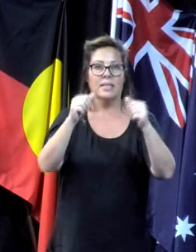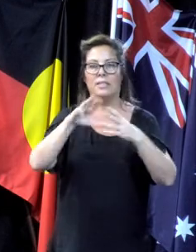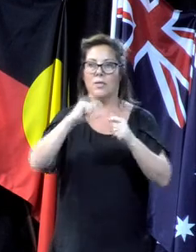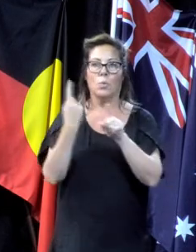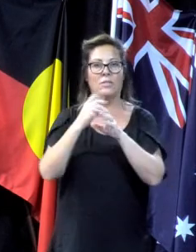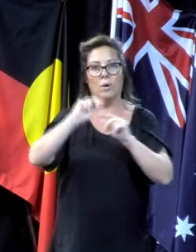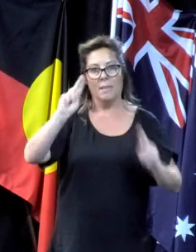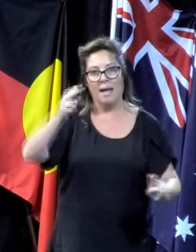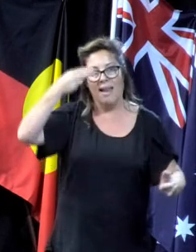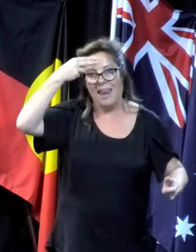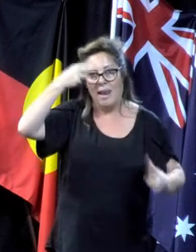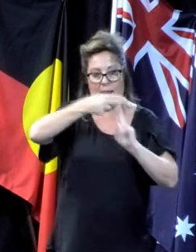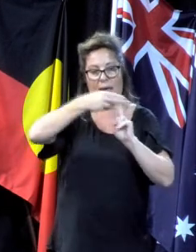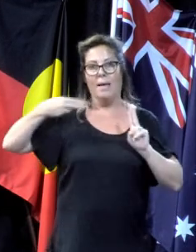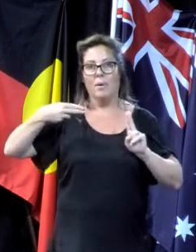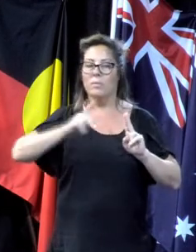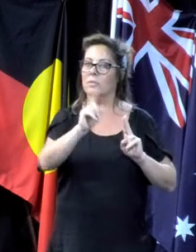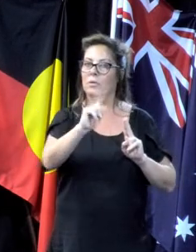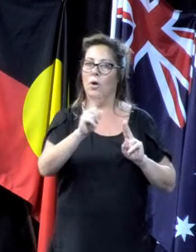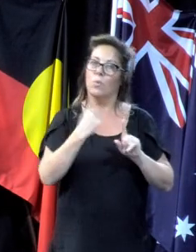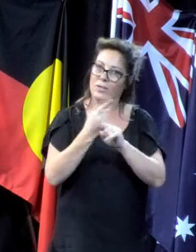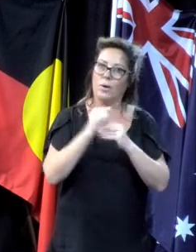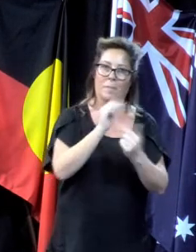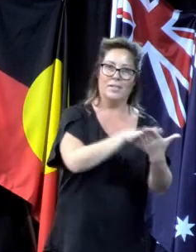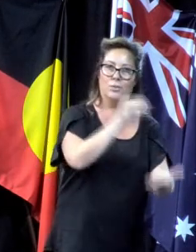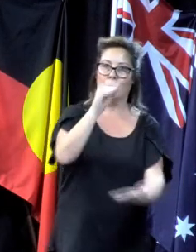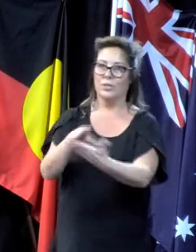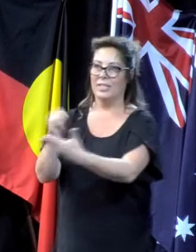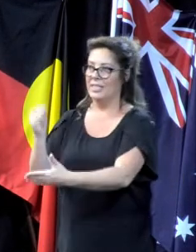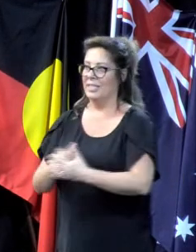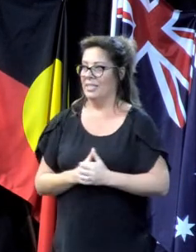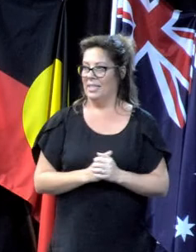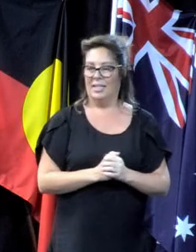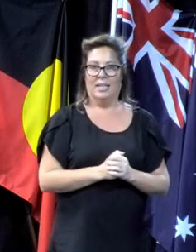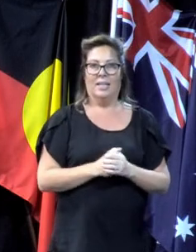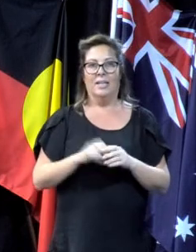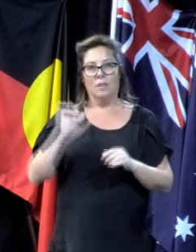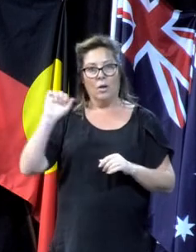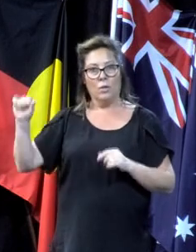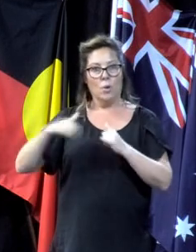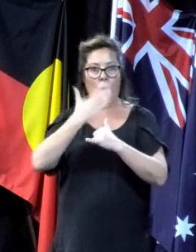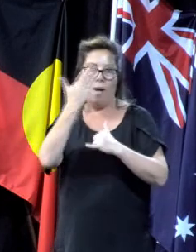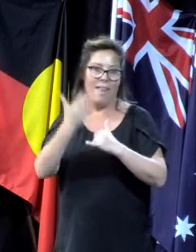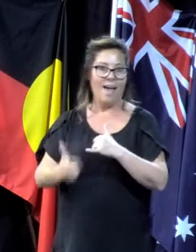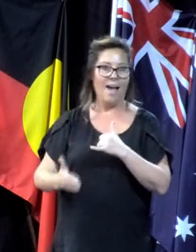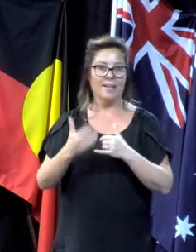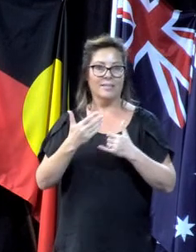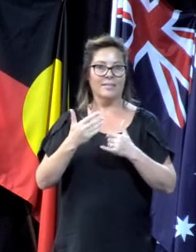Thank you. So your last observation, just so we make sure it’s not taken out of context, is, when you say you can’t identify students within your school as having a